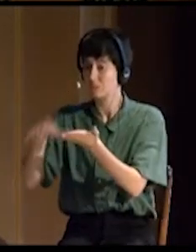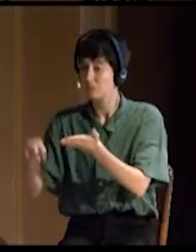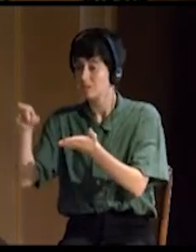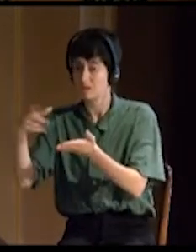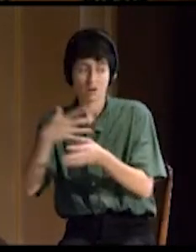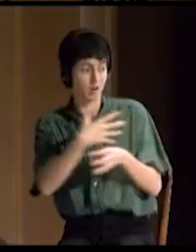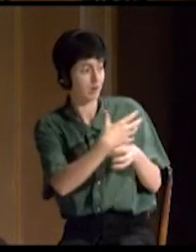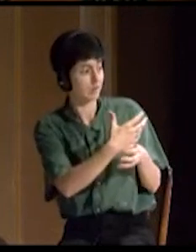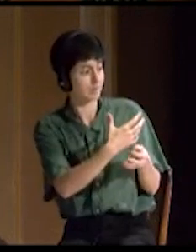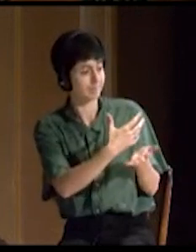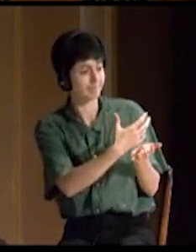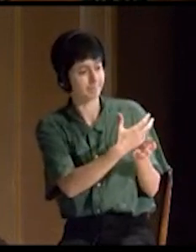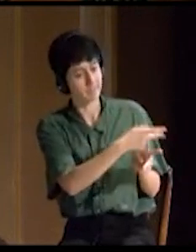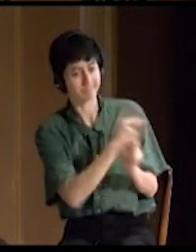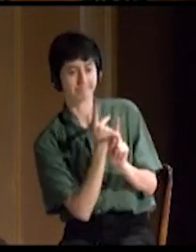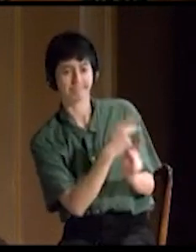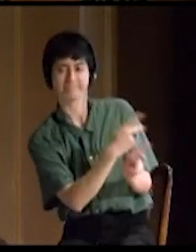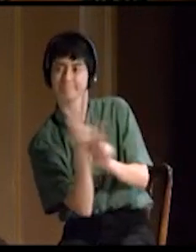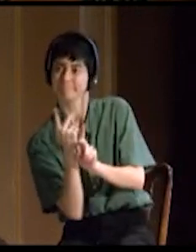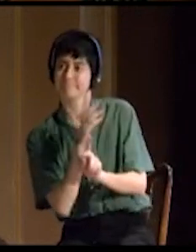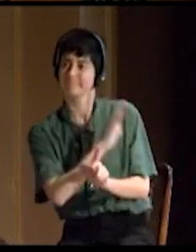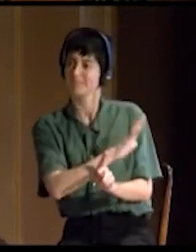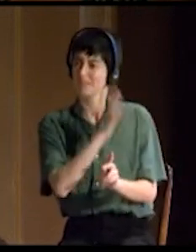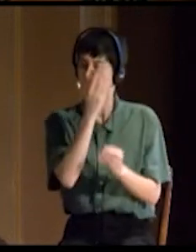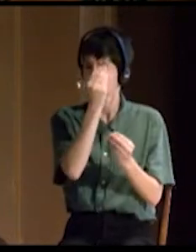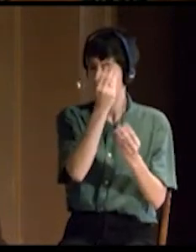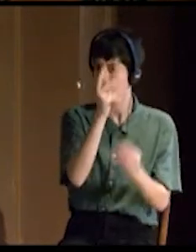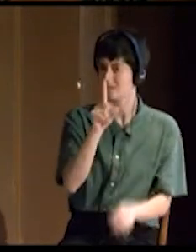And lastly, I wanted to show that another way to explore microbiomes is